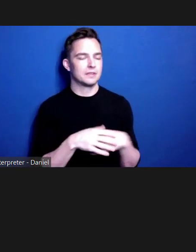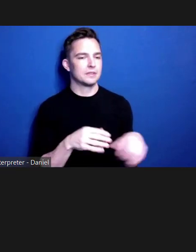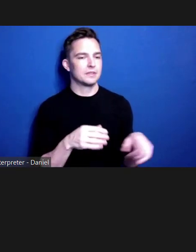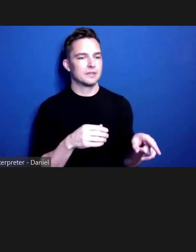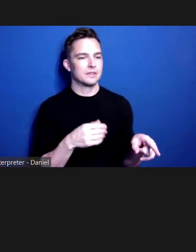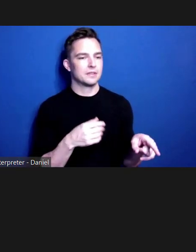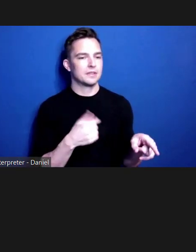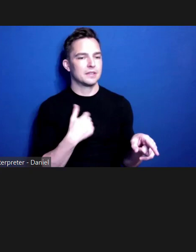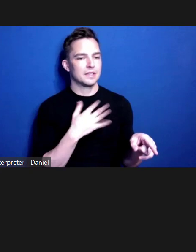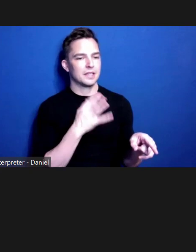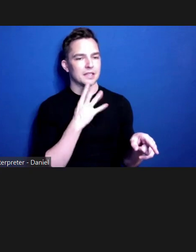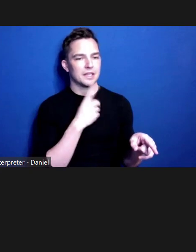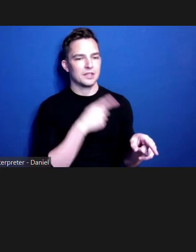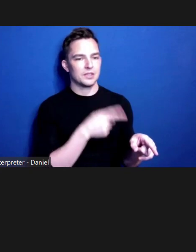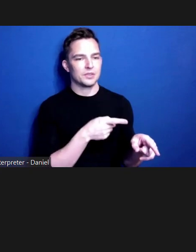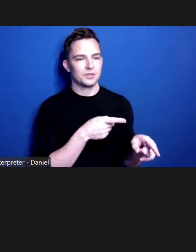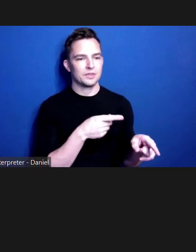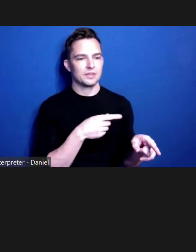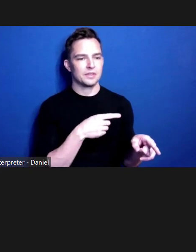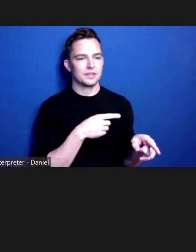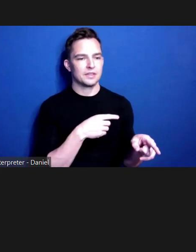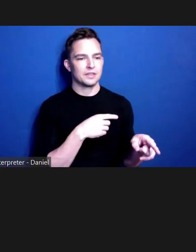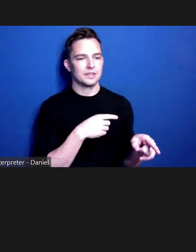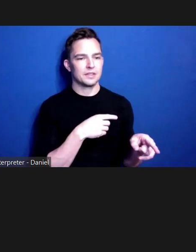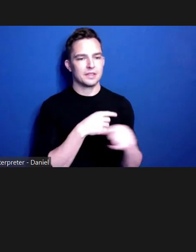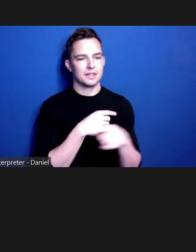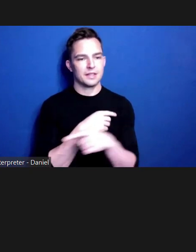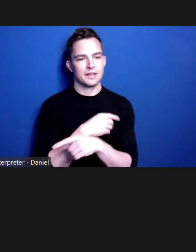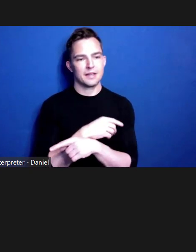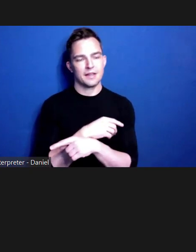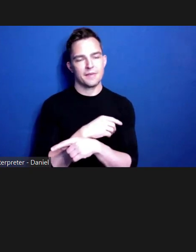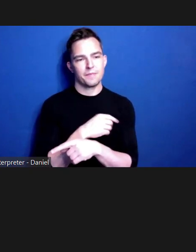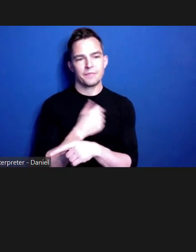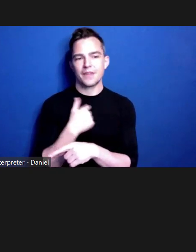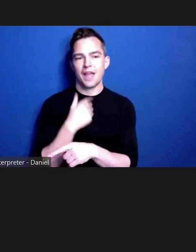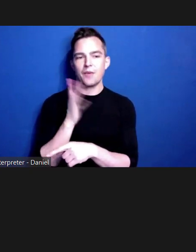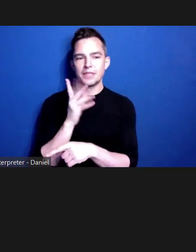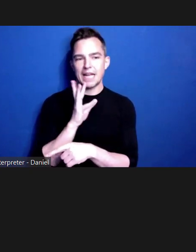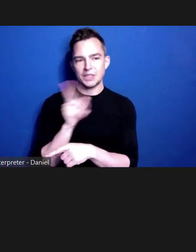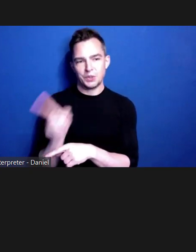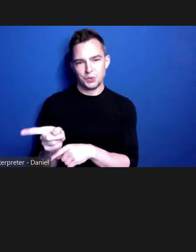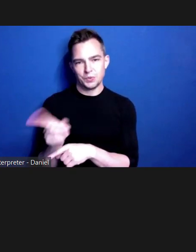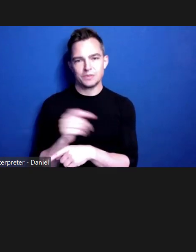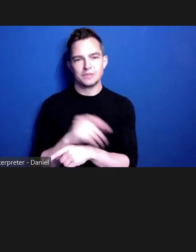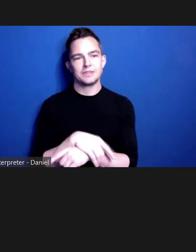and it is wonderful to see how well they communicate for their age